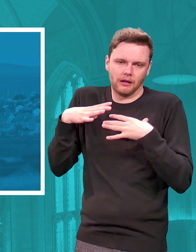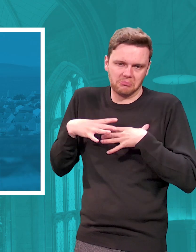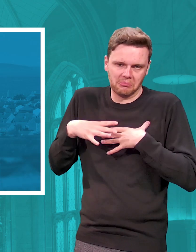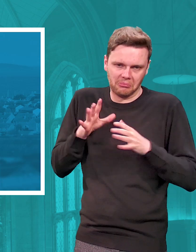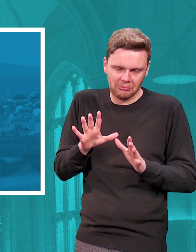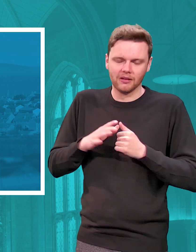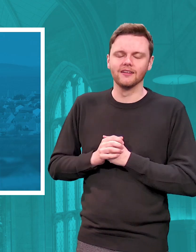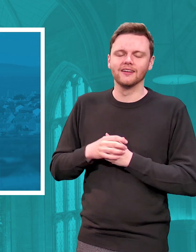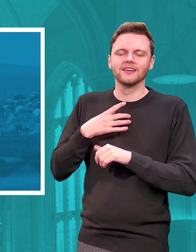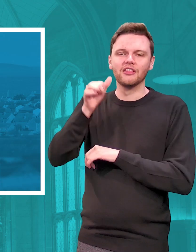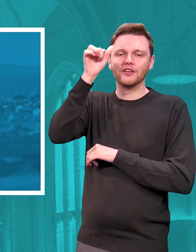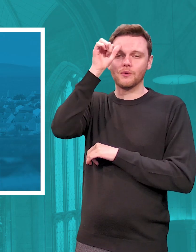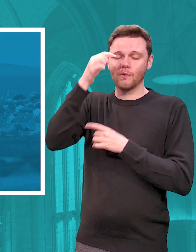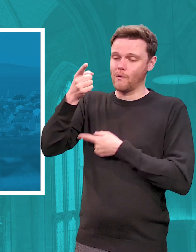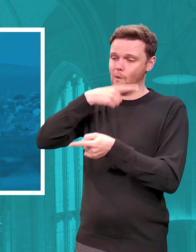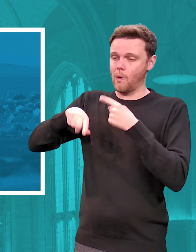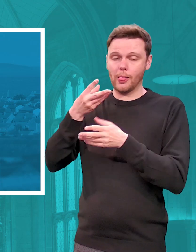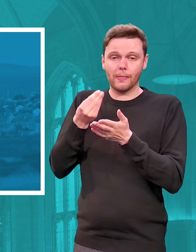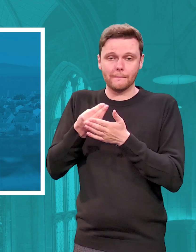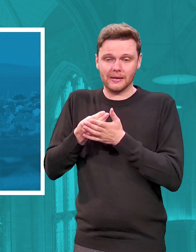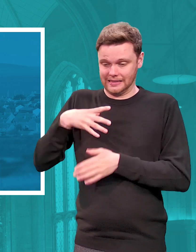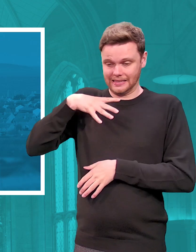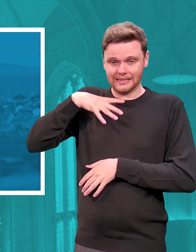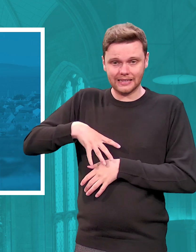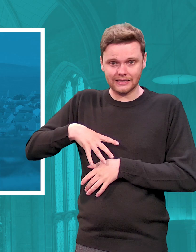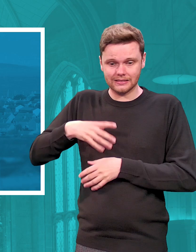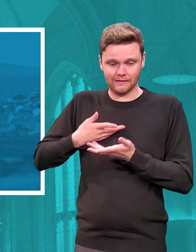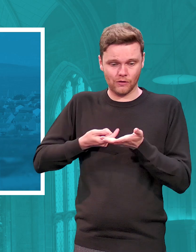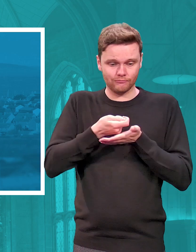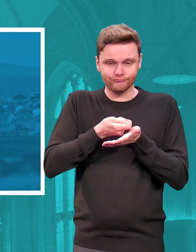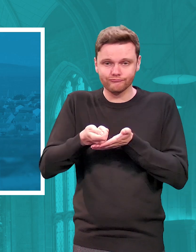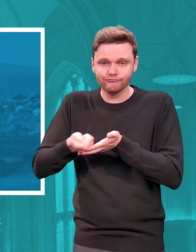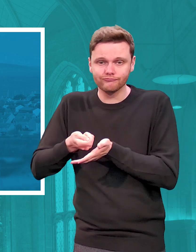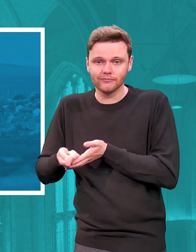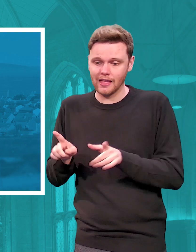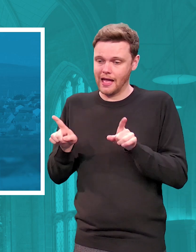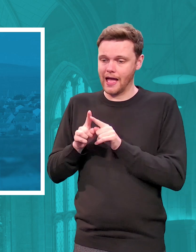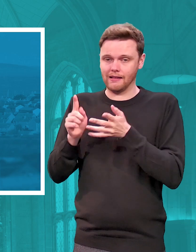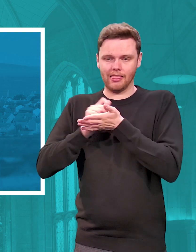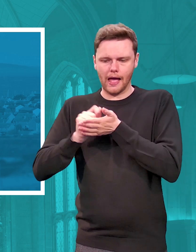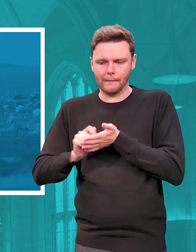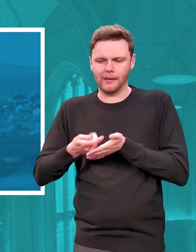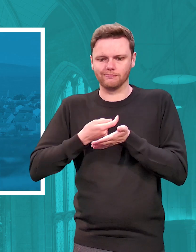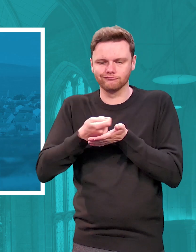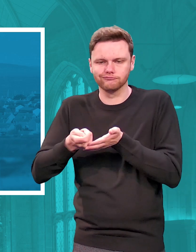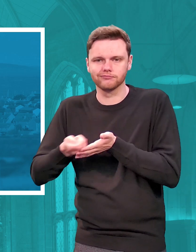knowing that all the money needed to meet the schemes benefits and the cost of administering them are already held